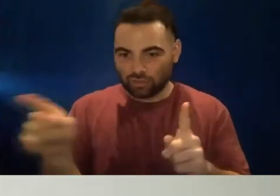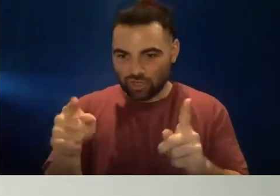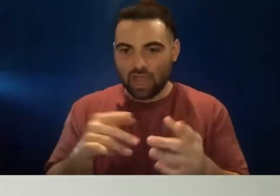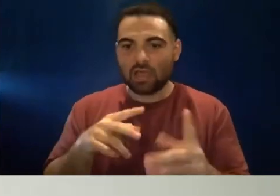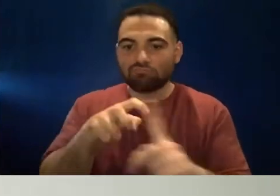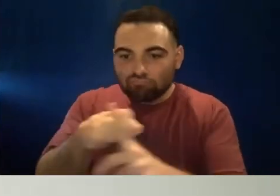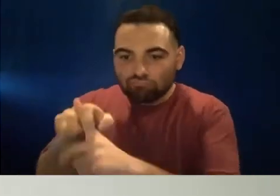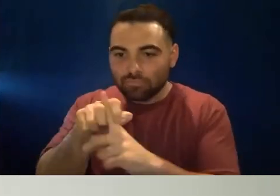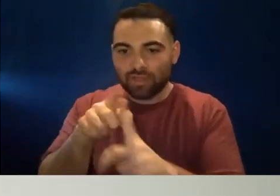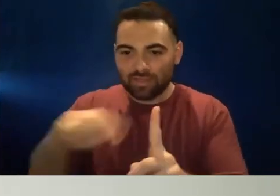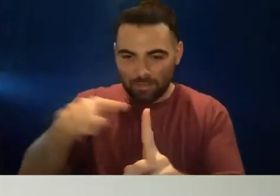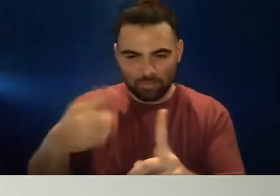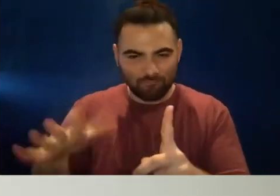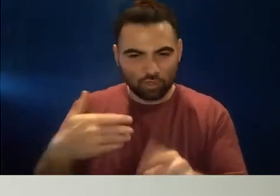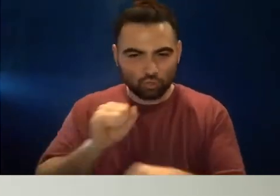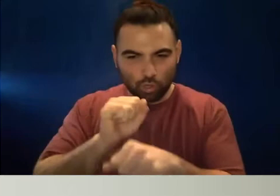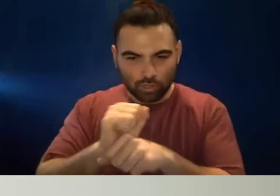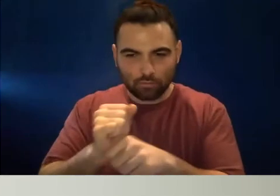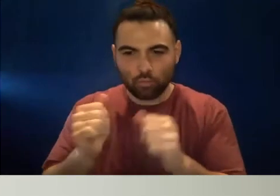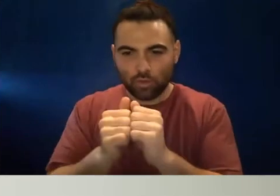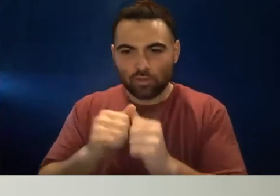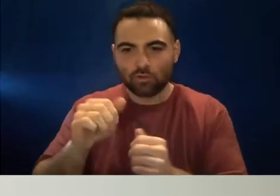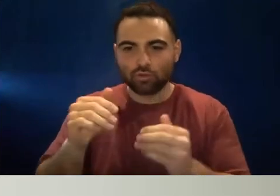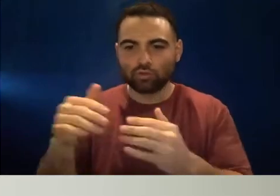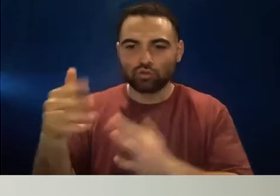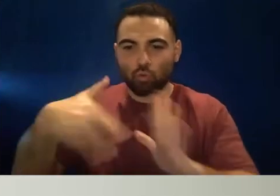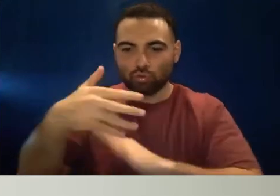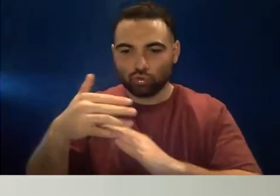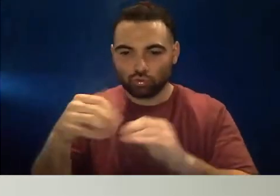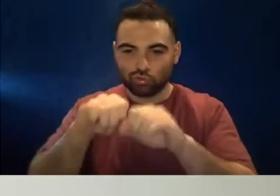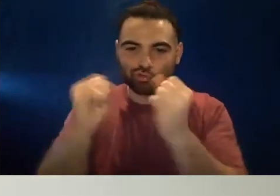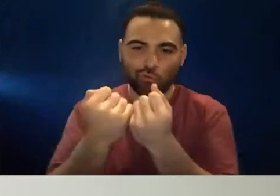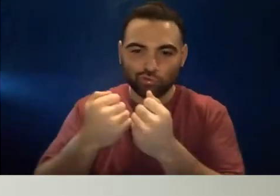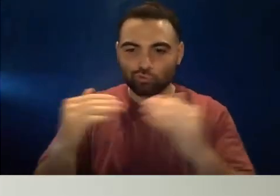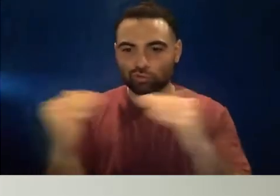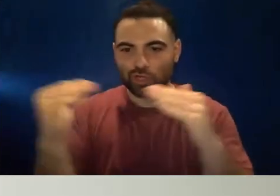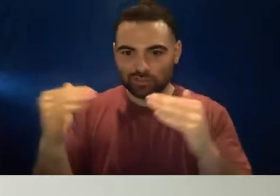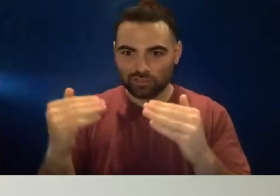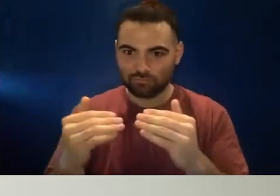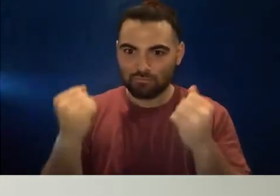And so I really learned a lot from them in terms of getting this issue more in the public mind,